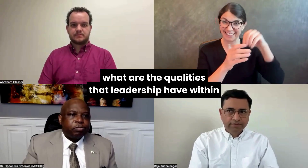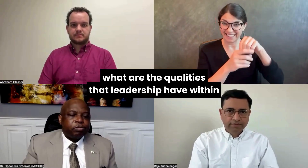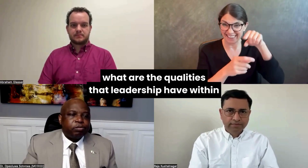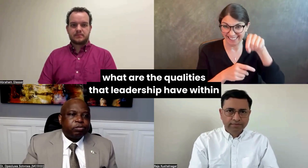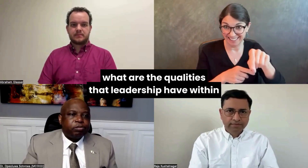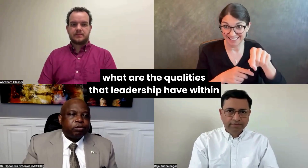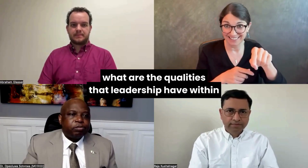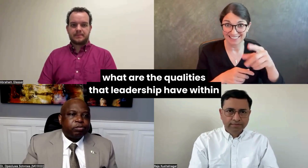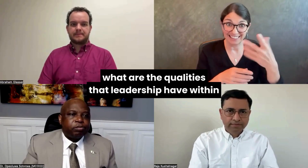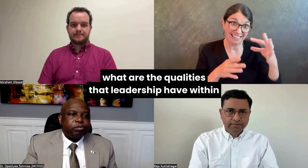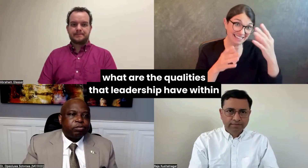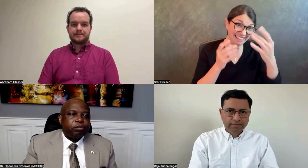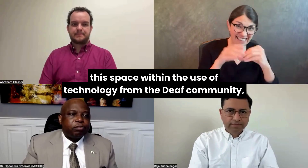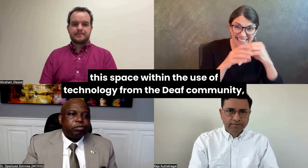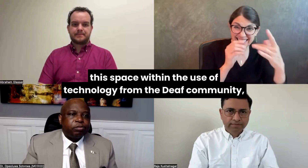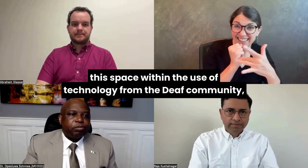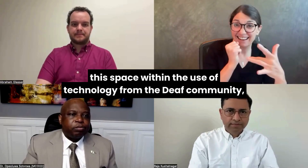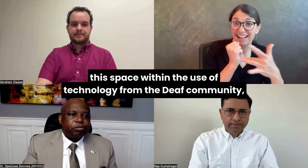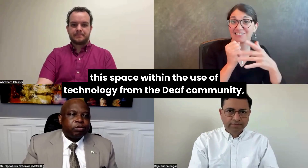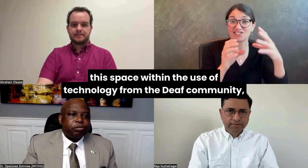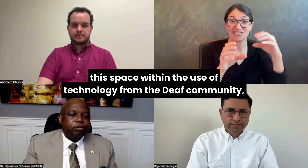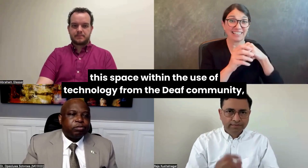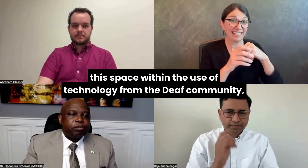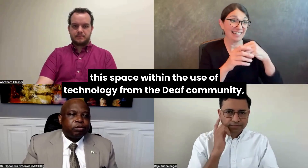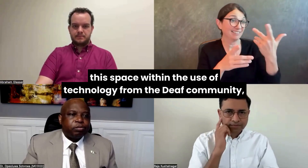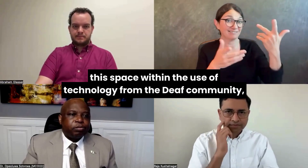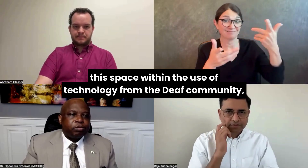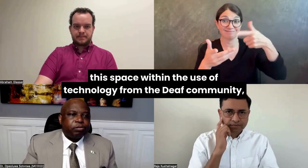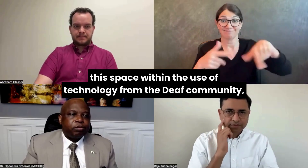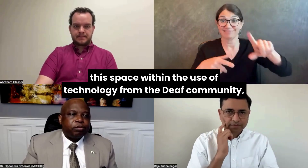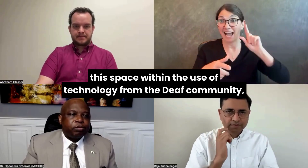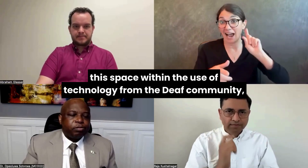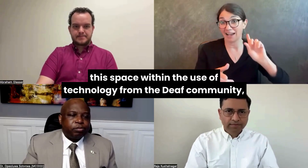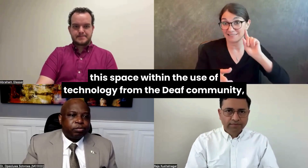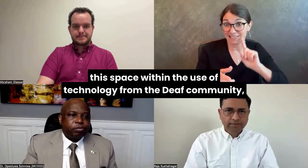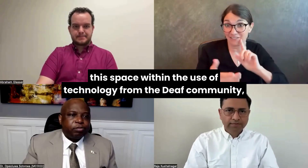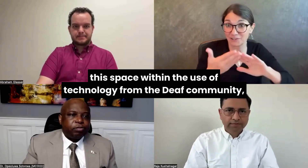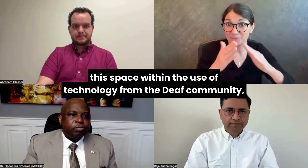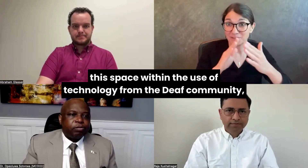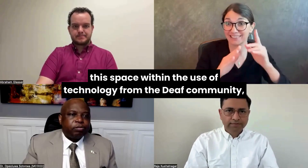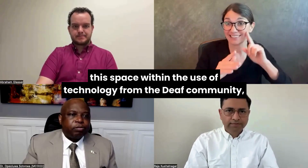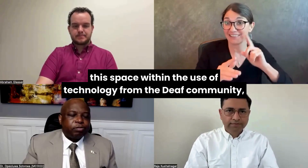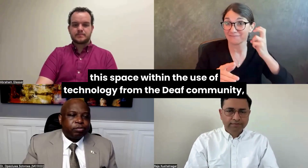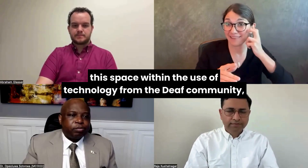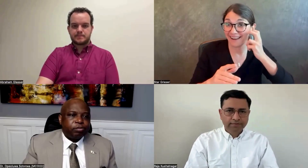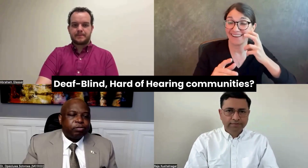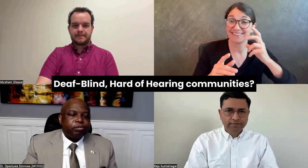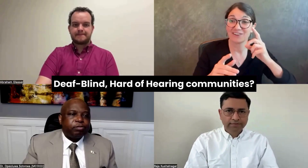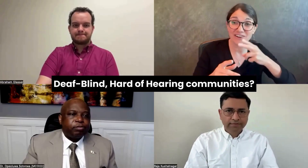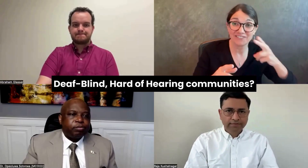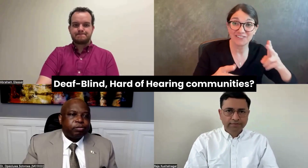this space within the use of technology from the Deaf community, Deaf-Blind, Hard of Hearing communities?